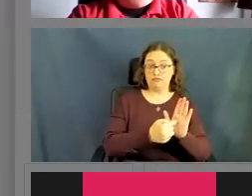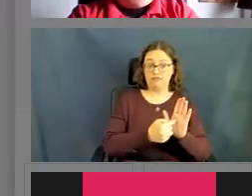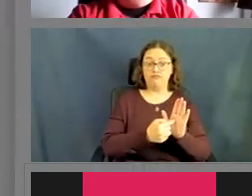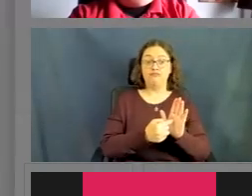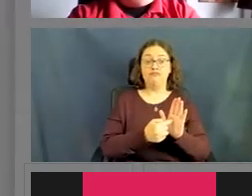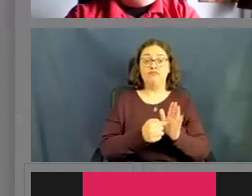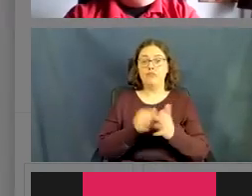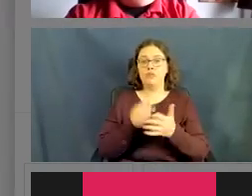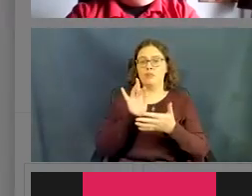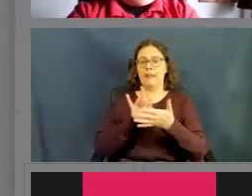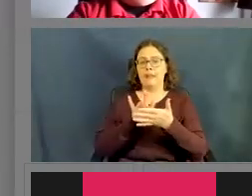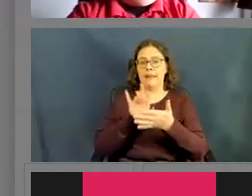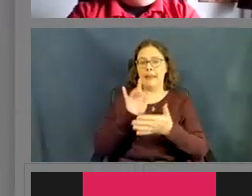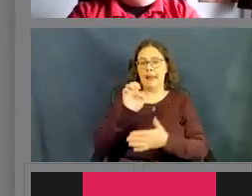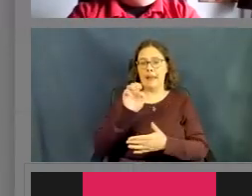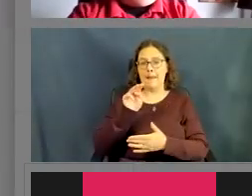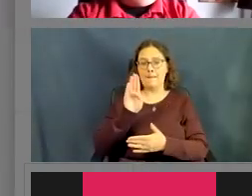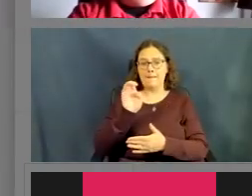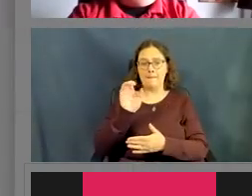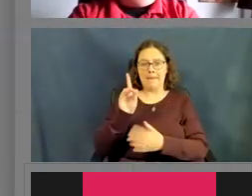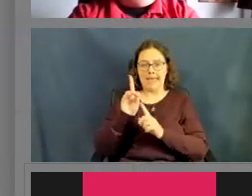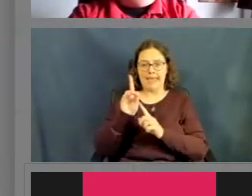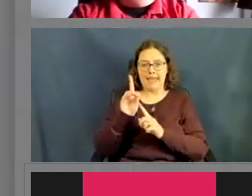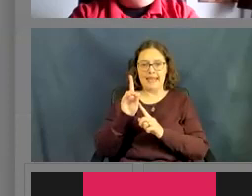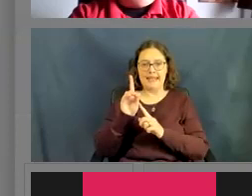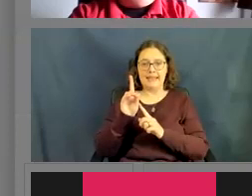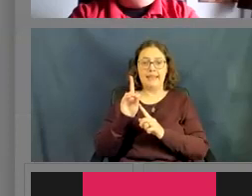I will put up Jasmine's so you can look at it.